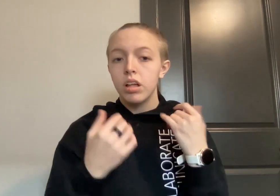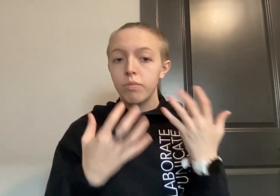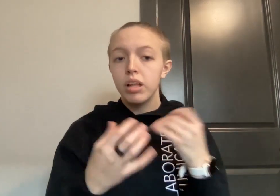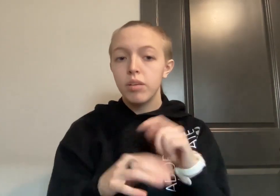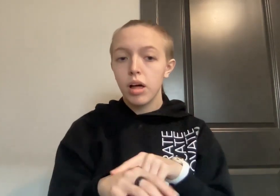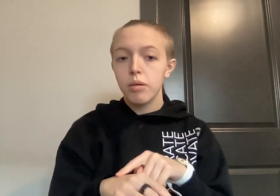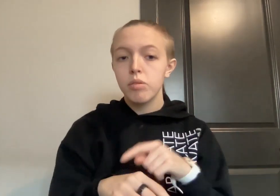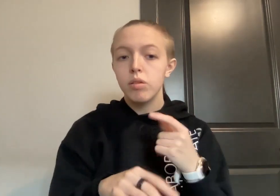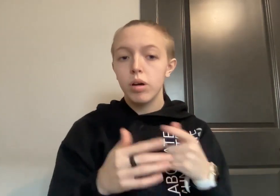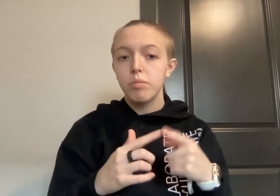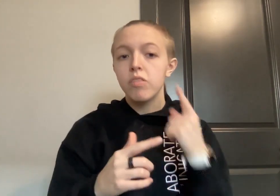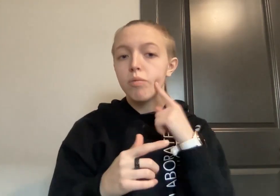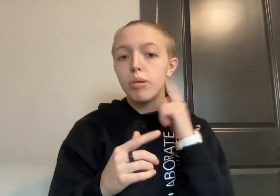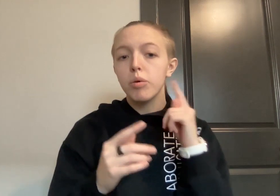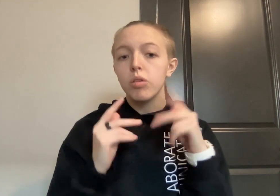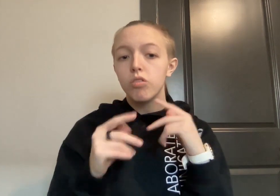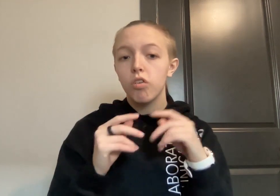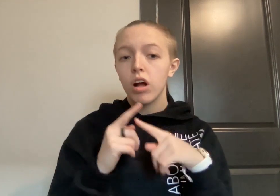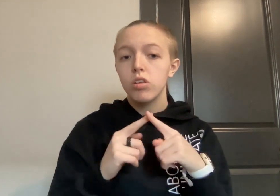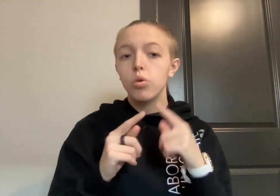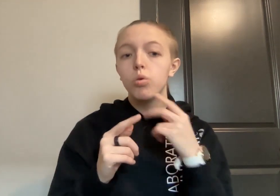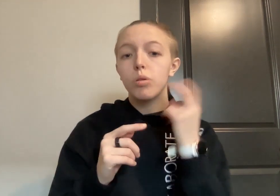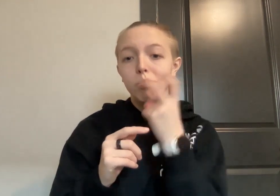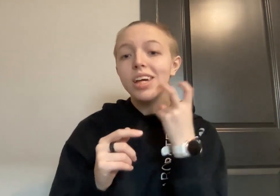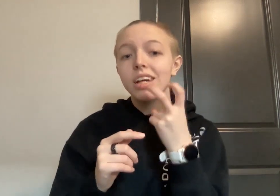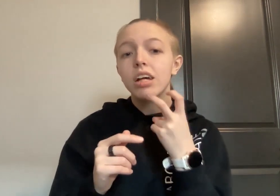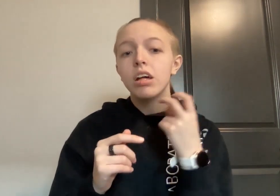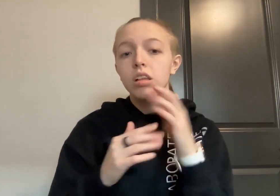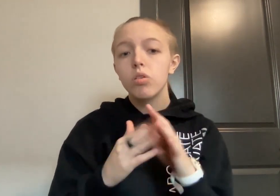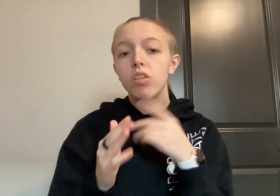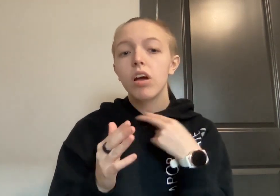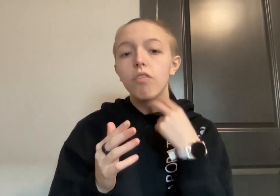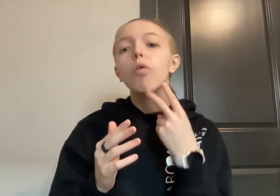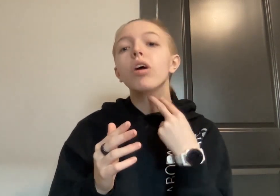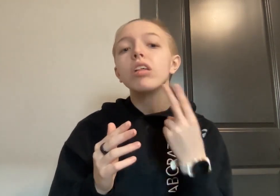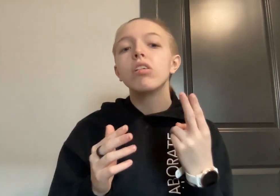Many times when deaf people try to speak or use their voice,